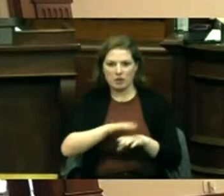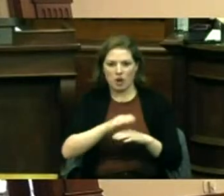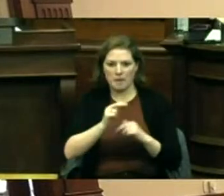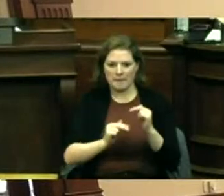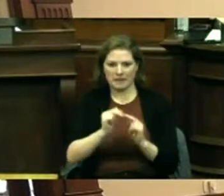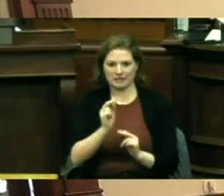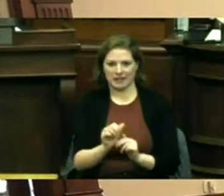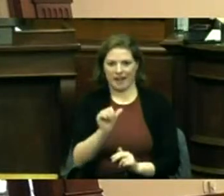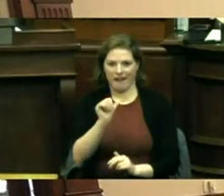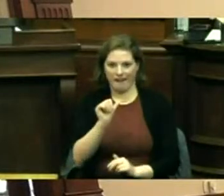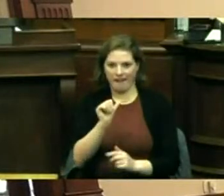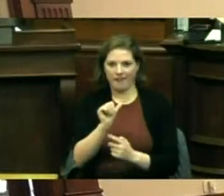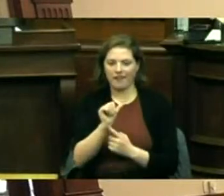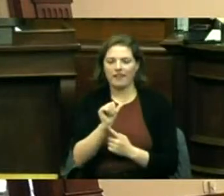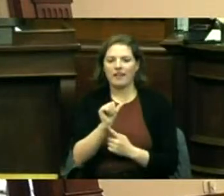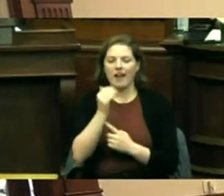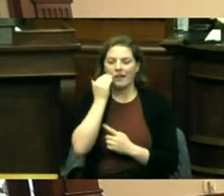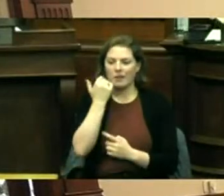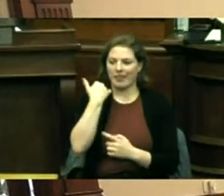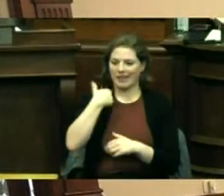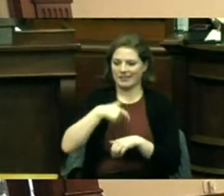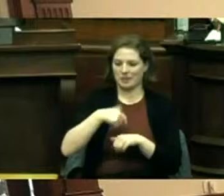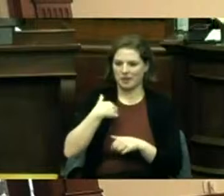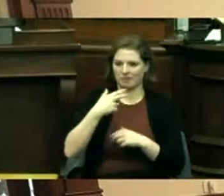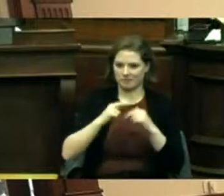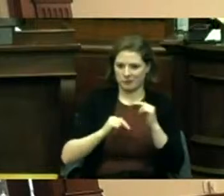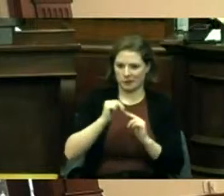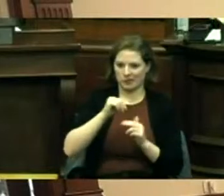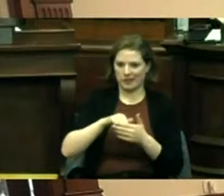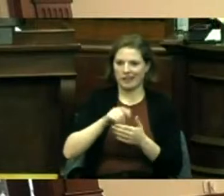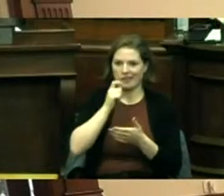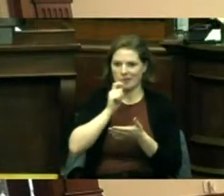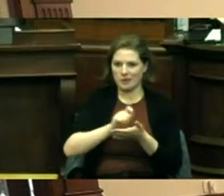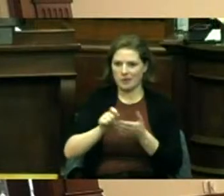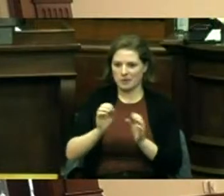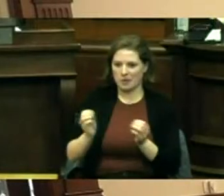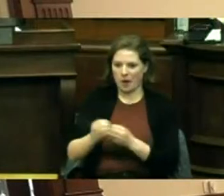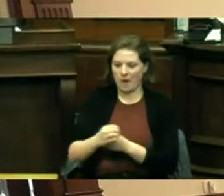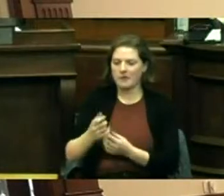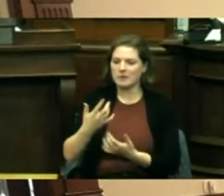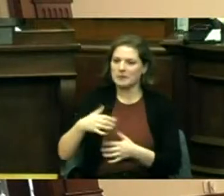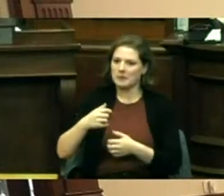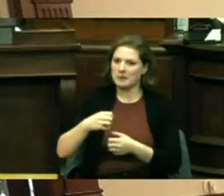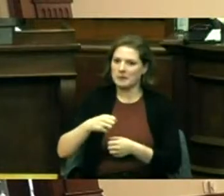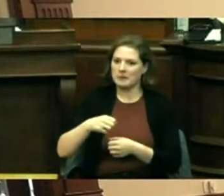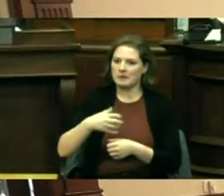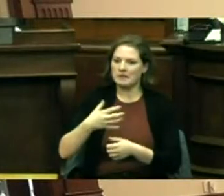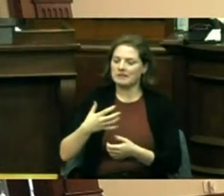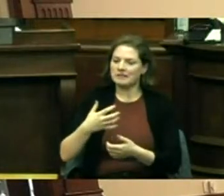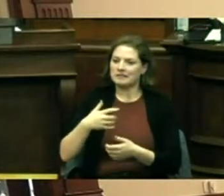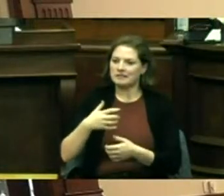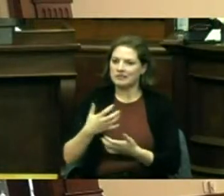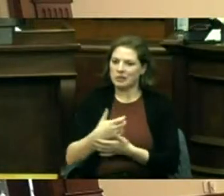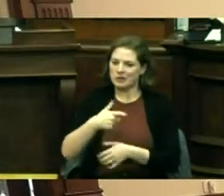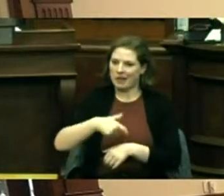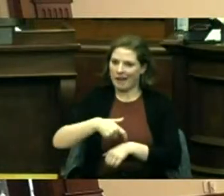to us and we might have this, but I didn't see it yet. So in terms of the impact on on